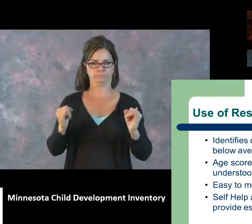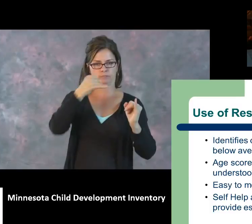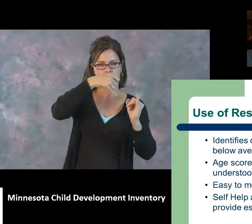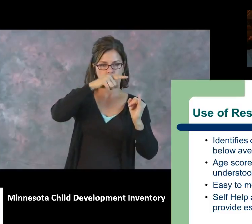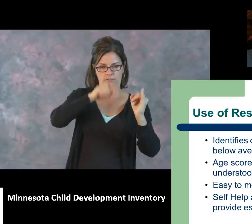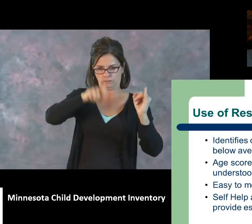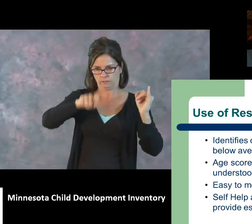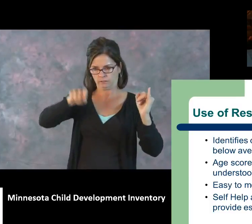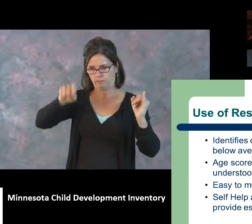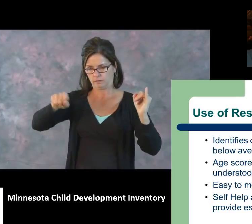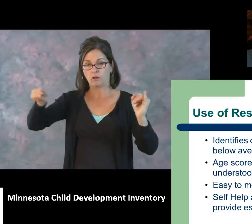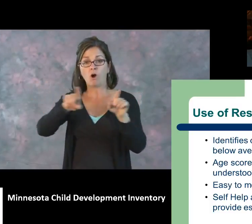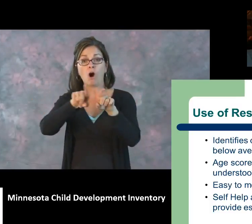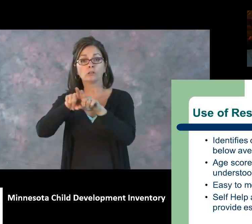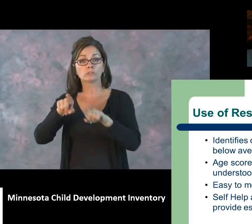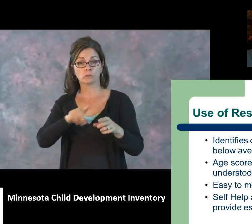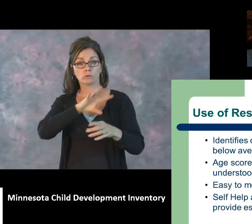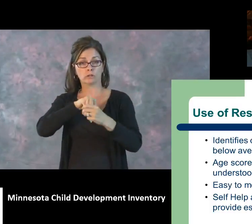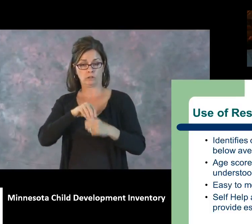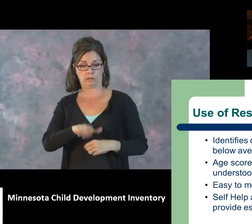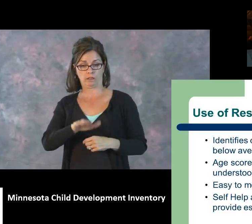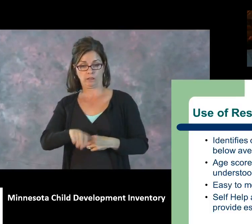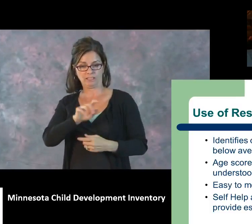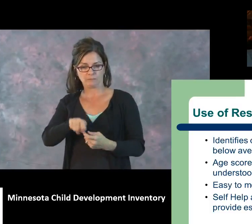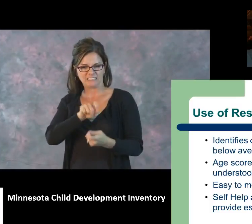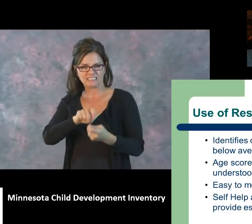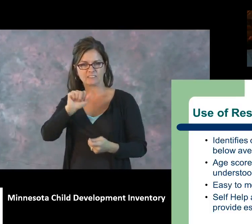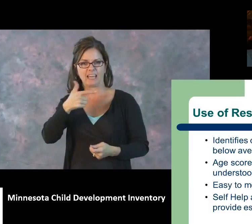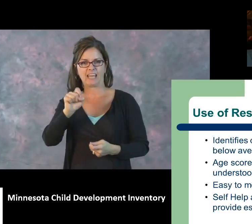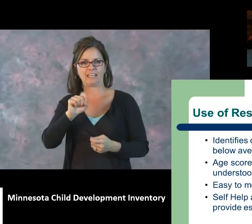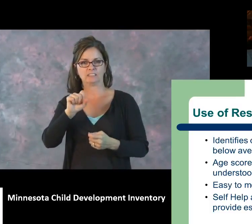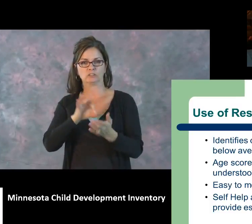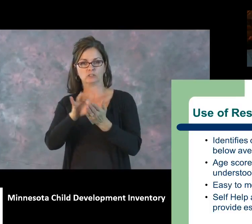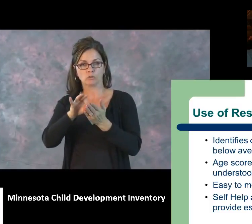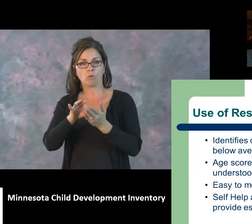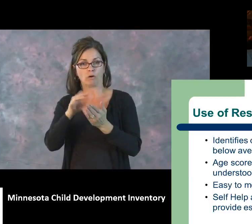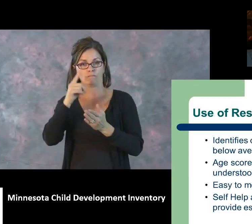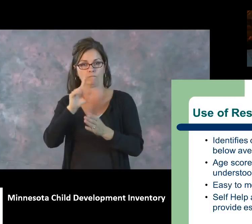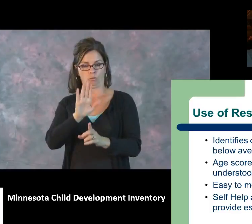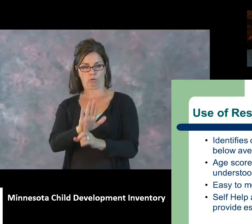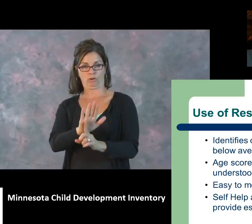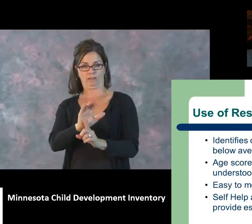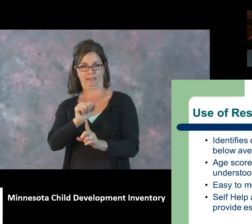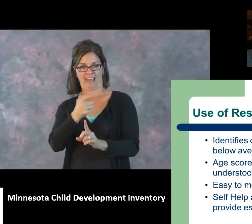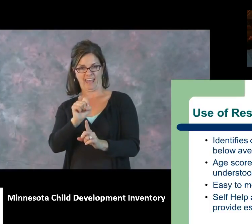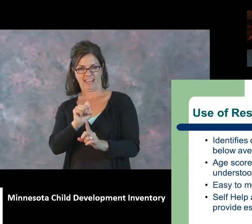of the page had the specific age score in months at each of the individual subtests.